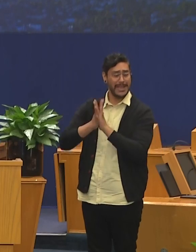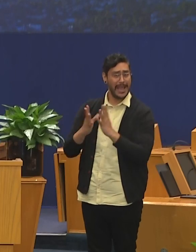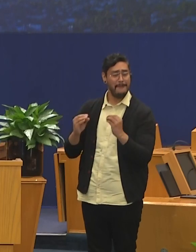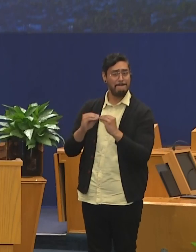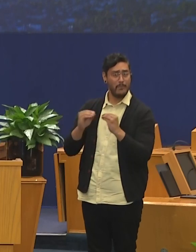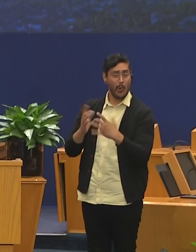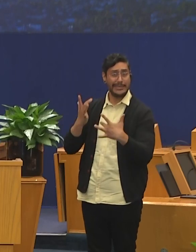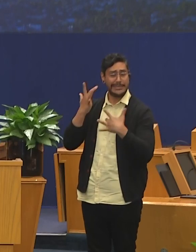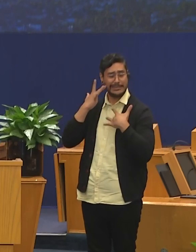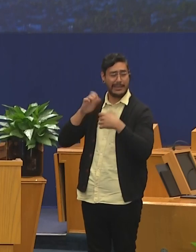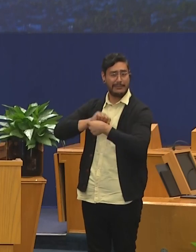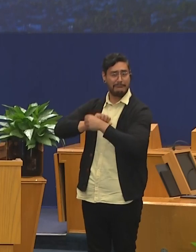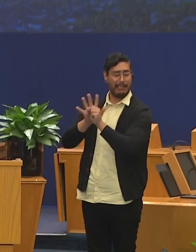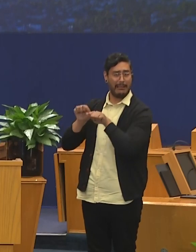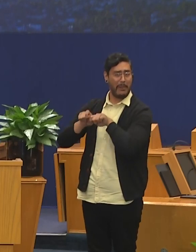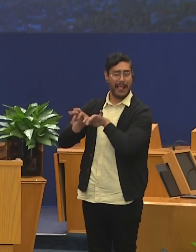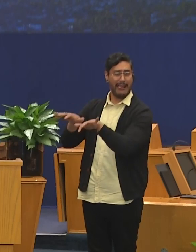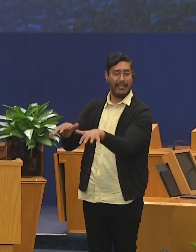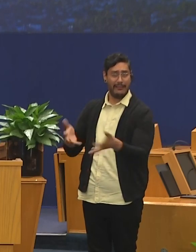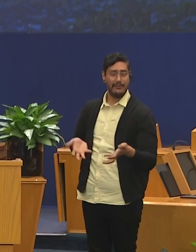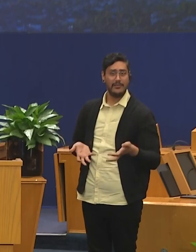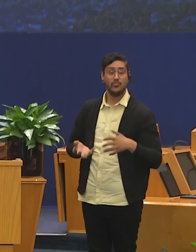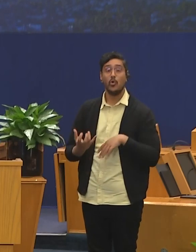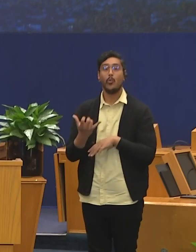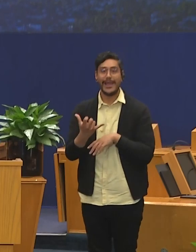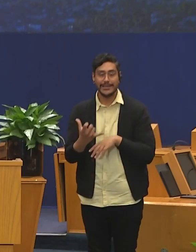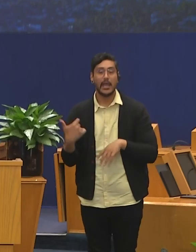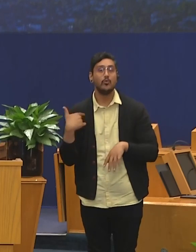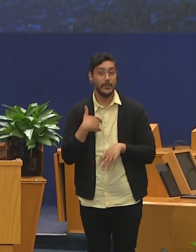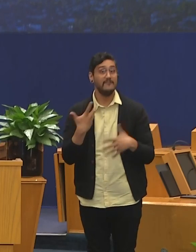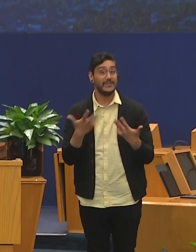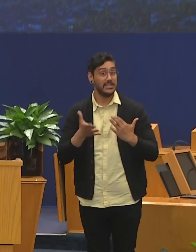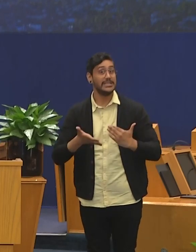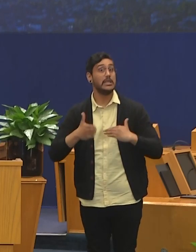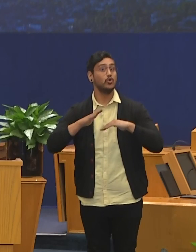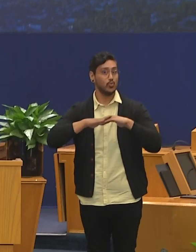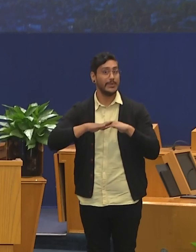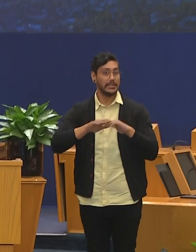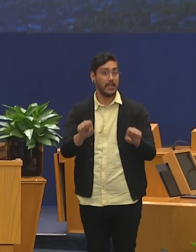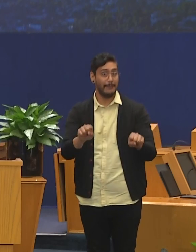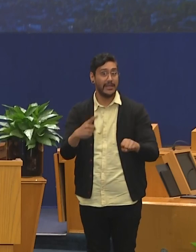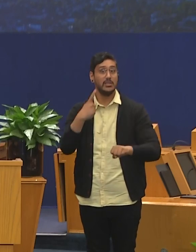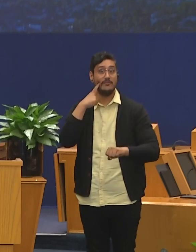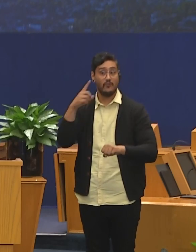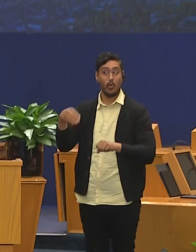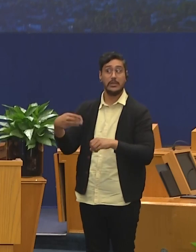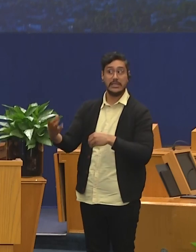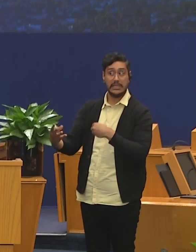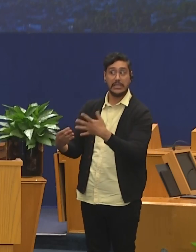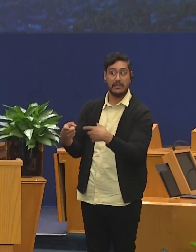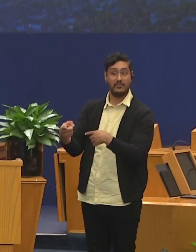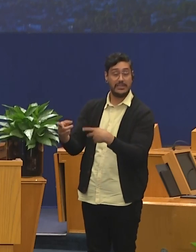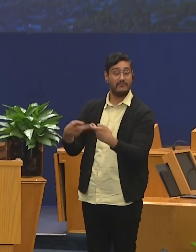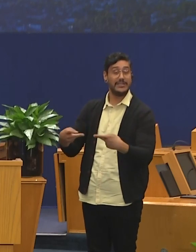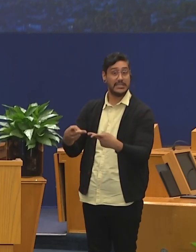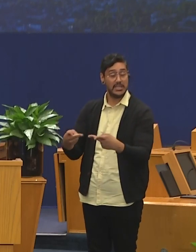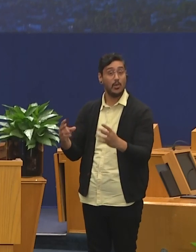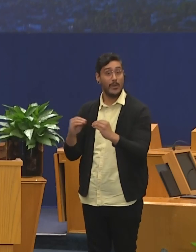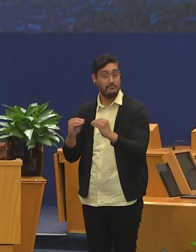IS MUCH HIGHER. AND AT THIS POINT, WE HAVE